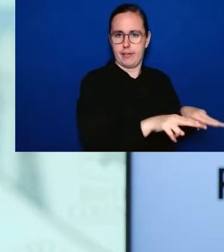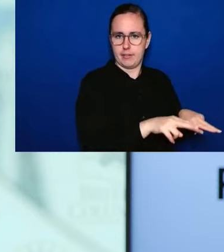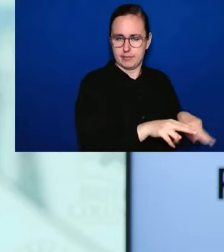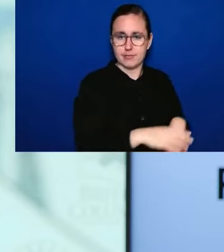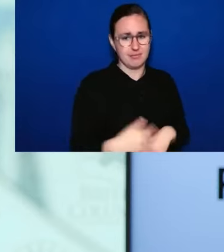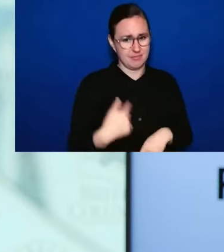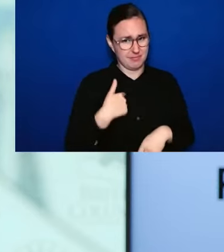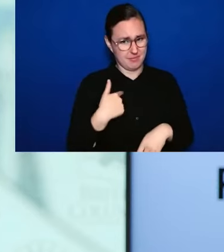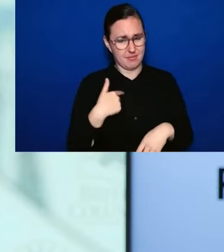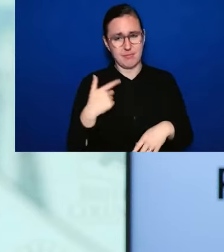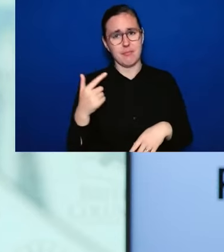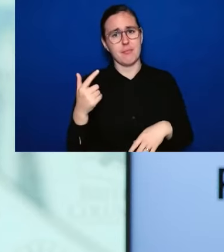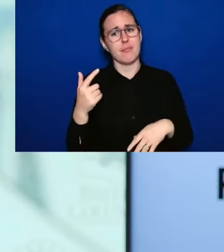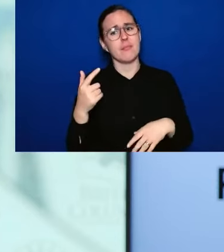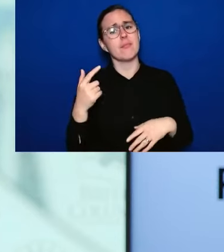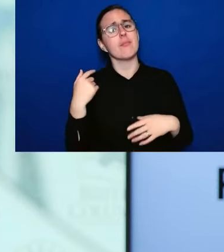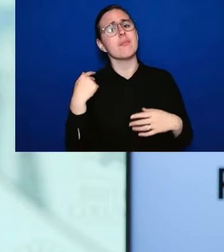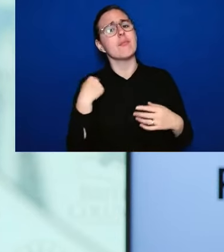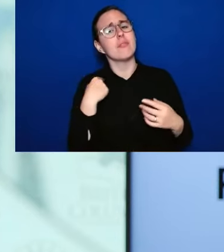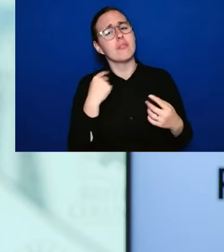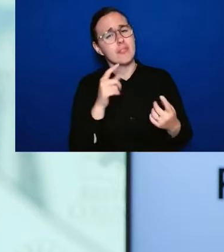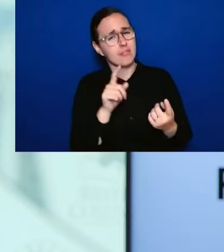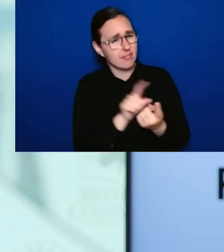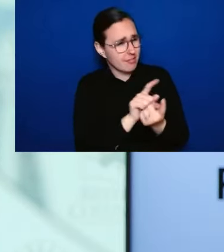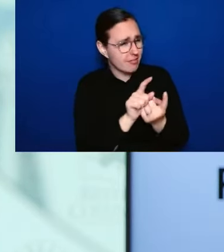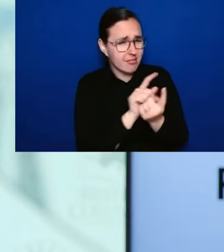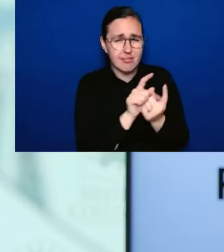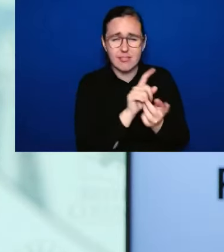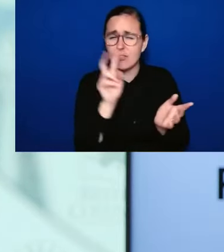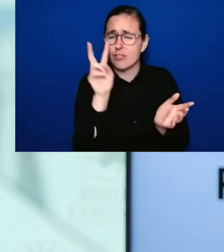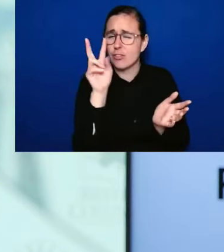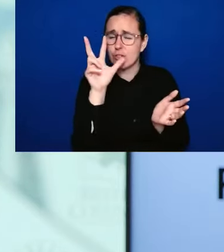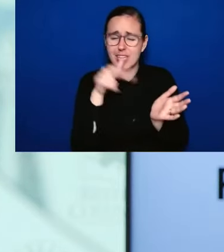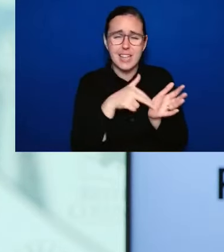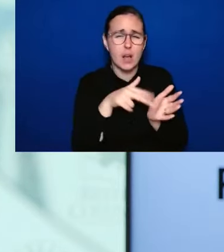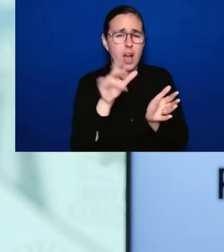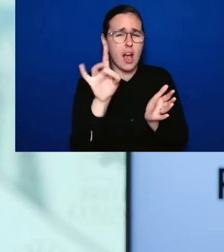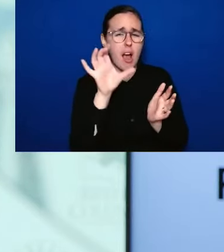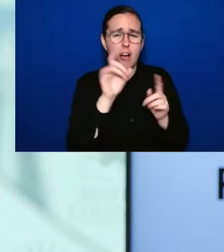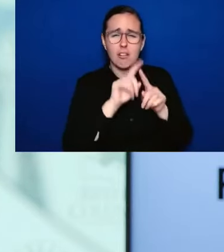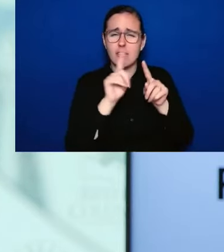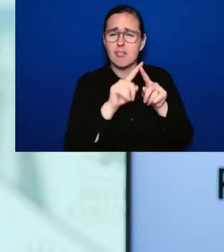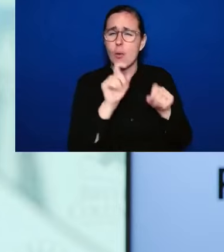the demands on those healthcare workers continues to be significant. And there are other